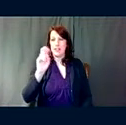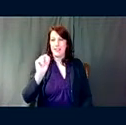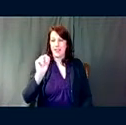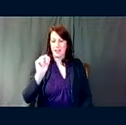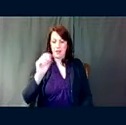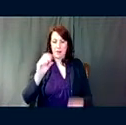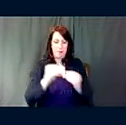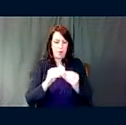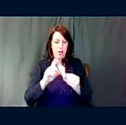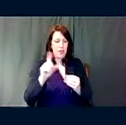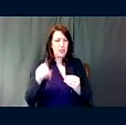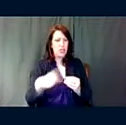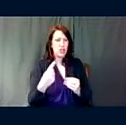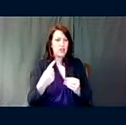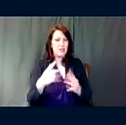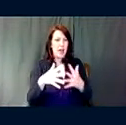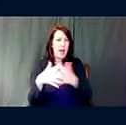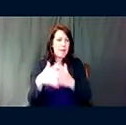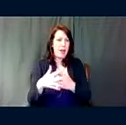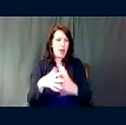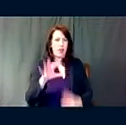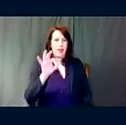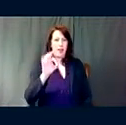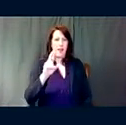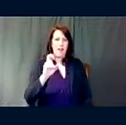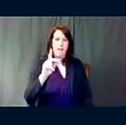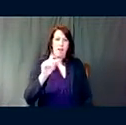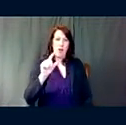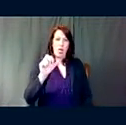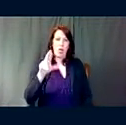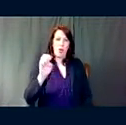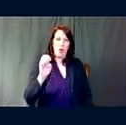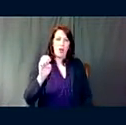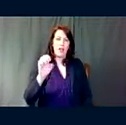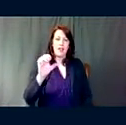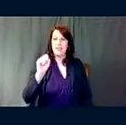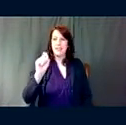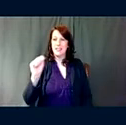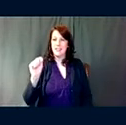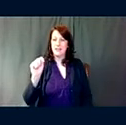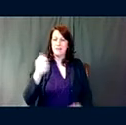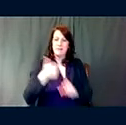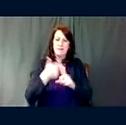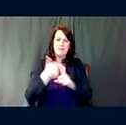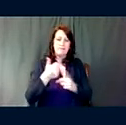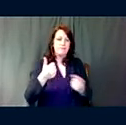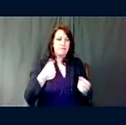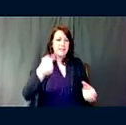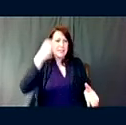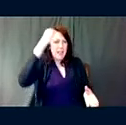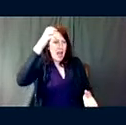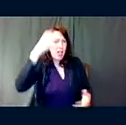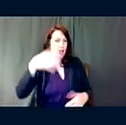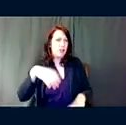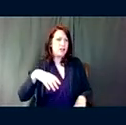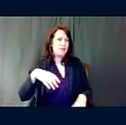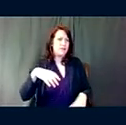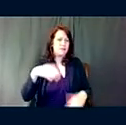DISCIPLINARY ANCESTORS, ZORA NEALE HURSTON.